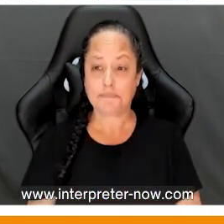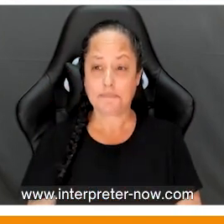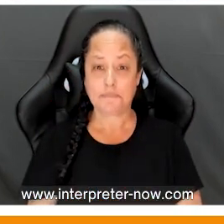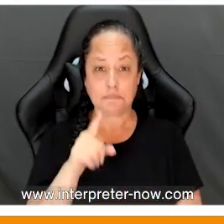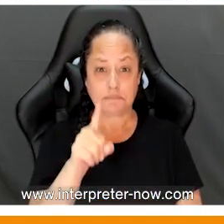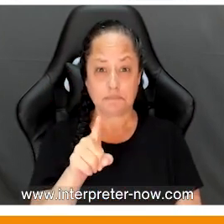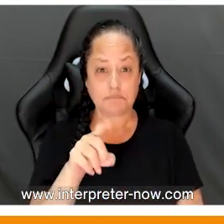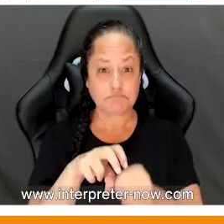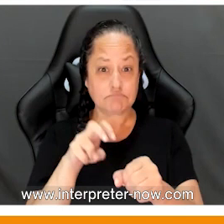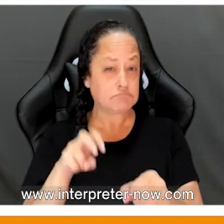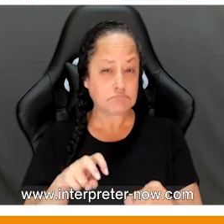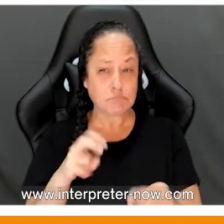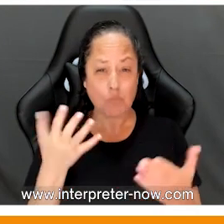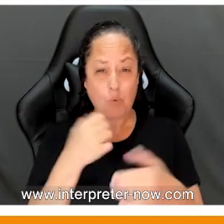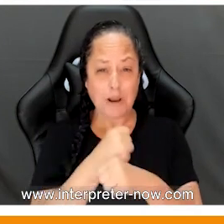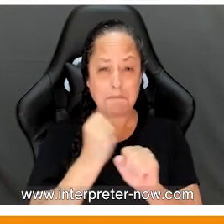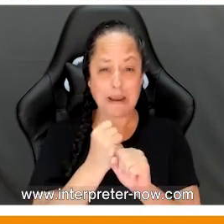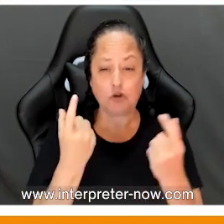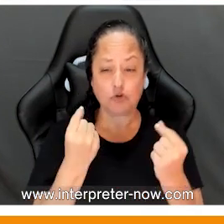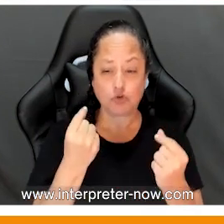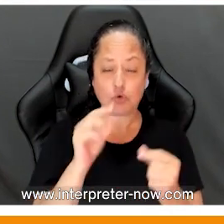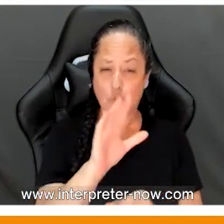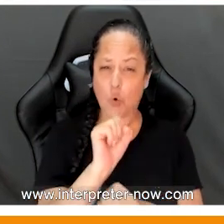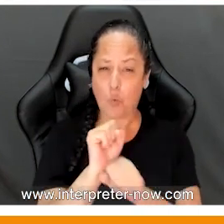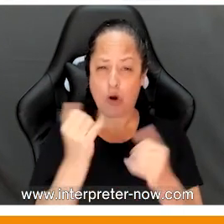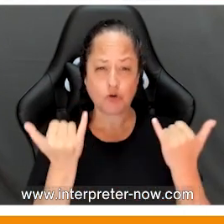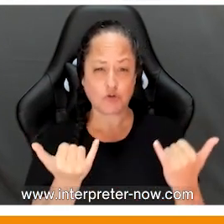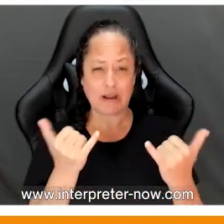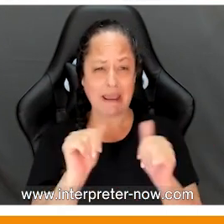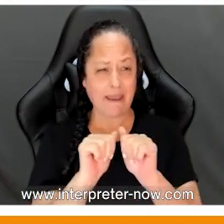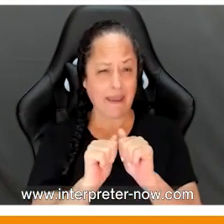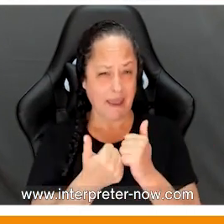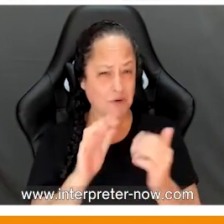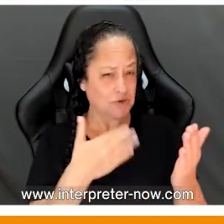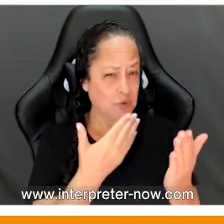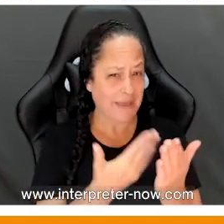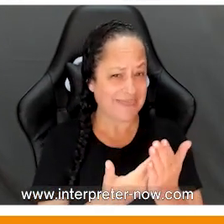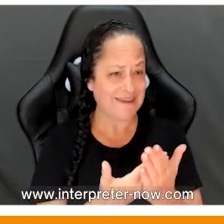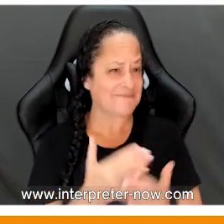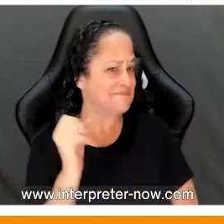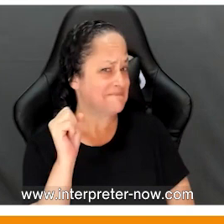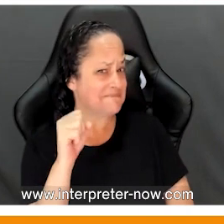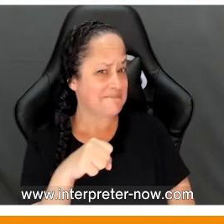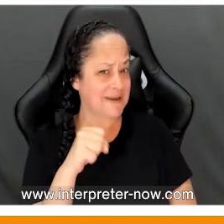Then what made you do the work that you do now, how did you get there? Yeah.